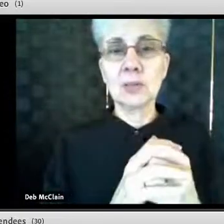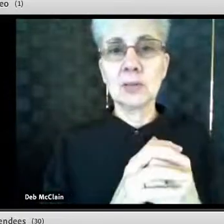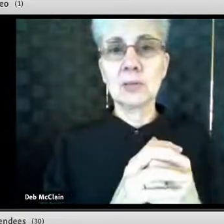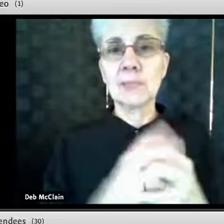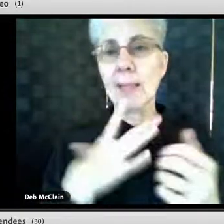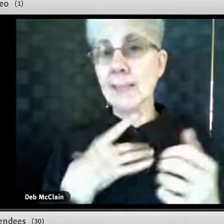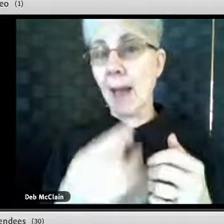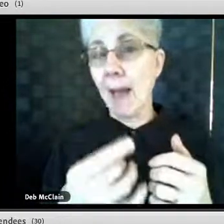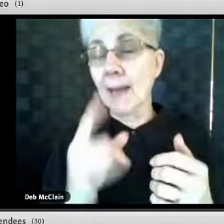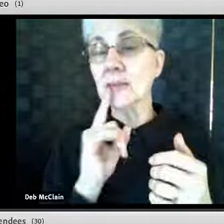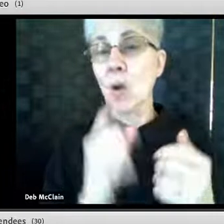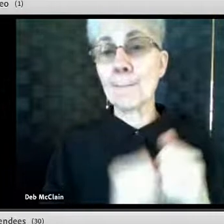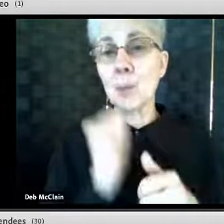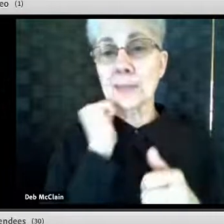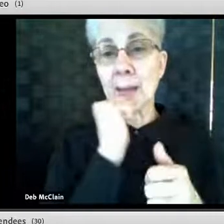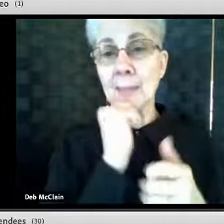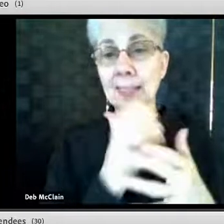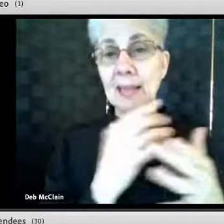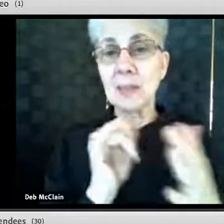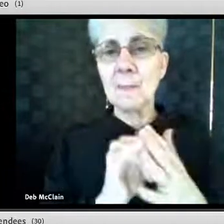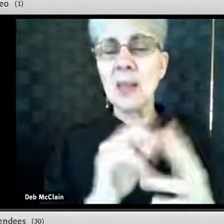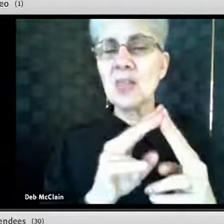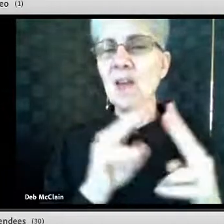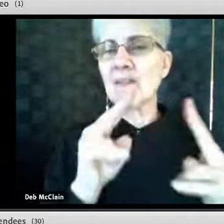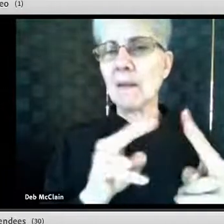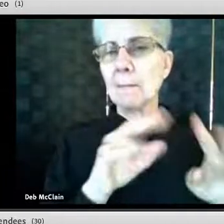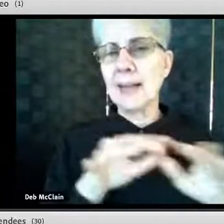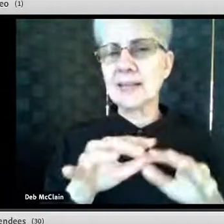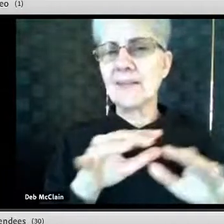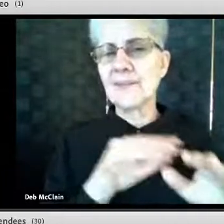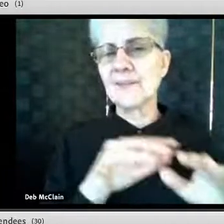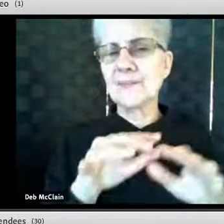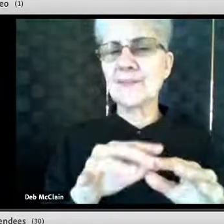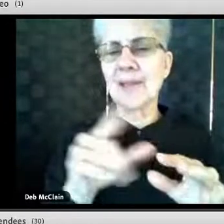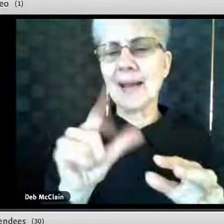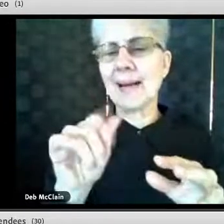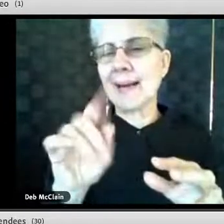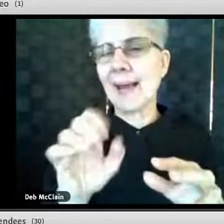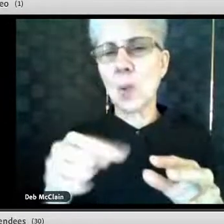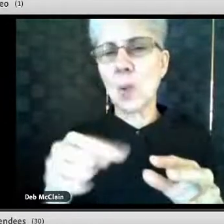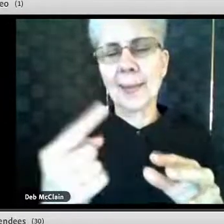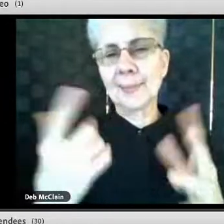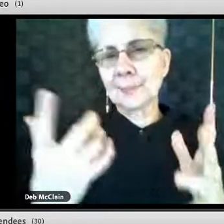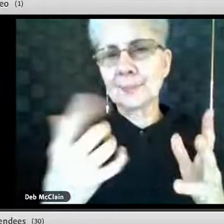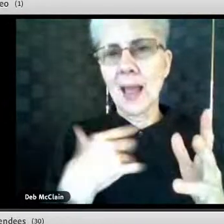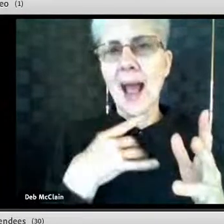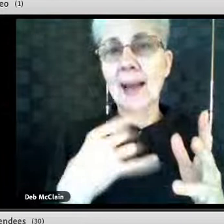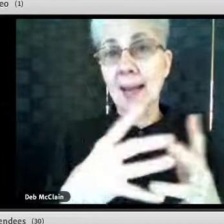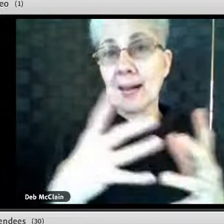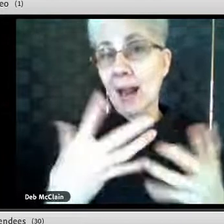Likes are the most common thing, but they're very passive. A like is only... I like a lot of stuff.